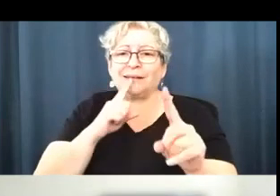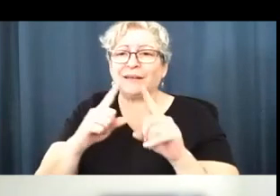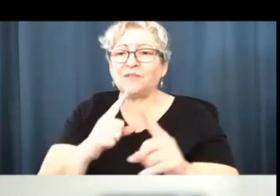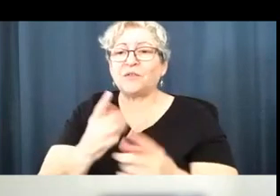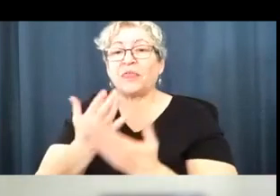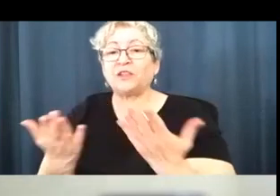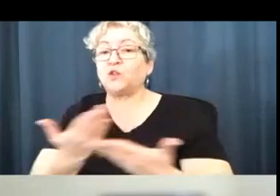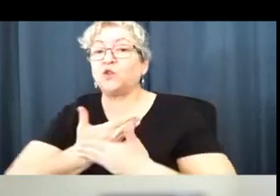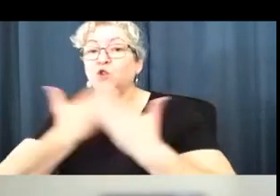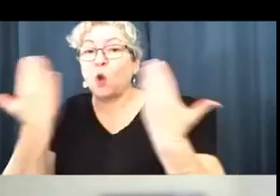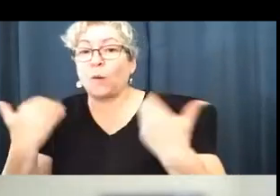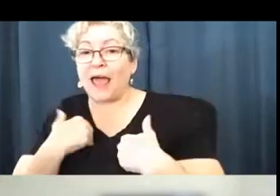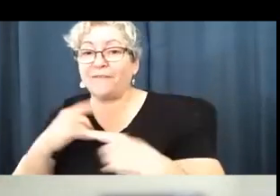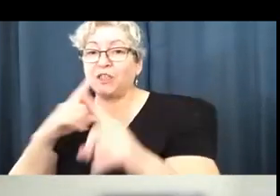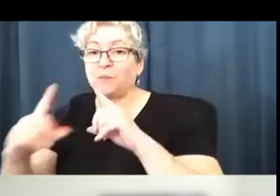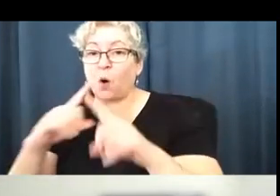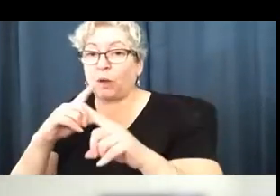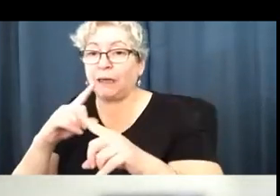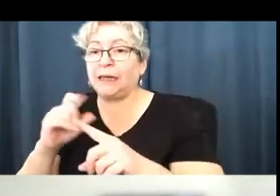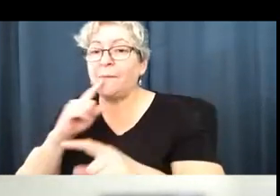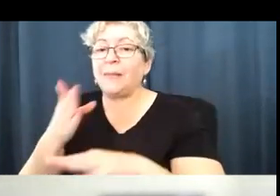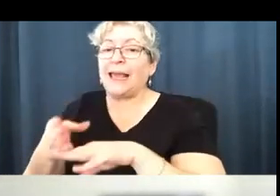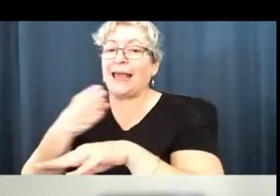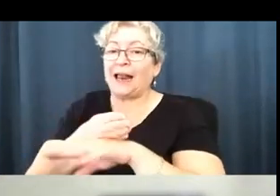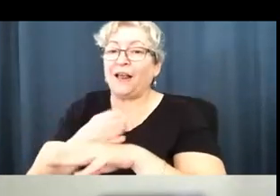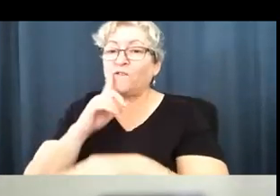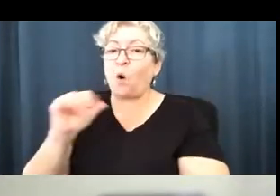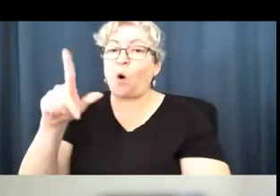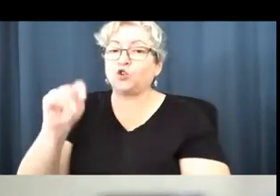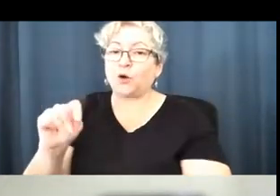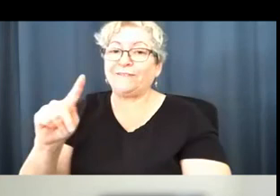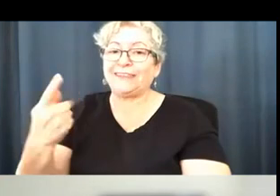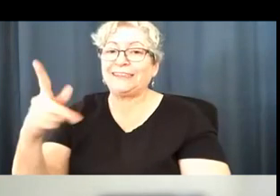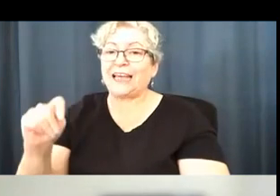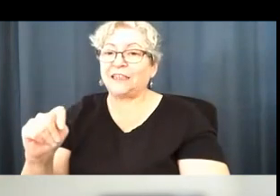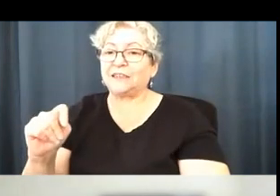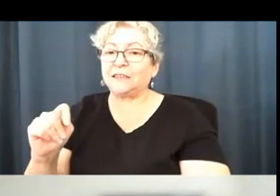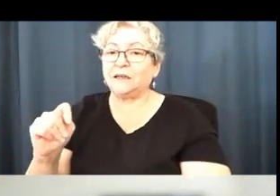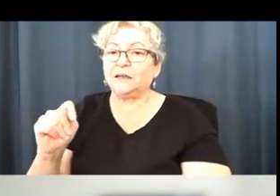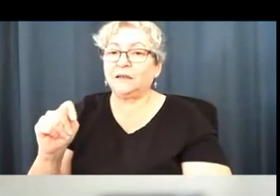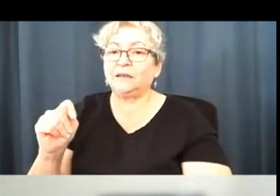a lot of times can be enhanced either through alternative text or some of that descriptive video. So it's something to think about.